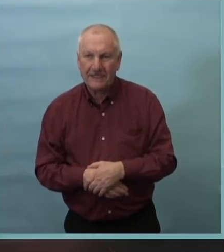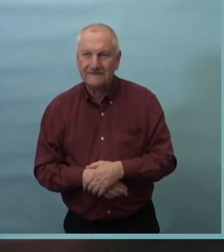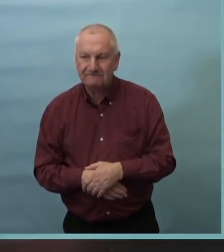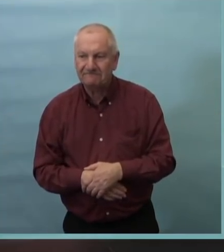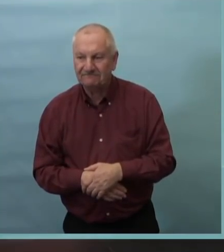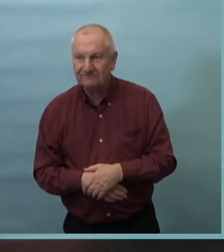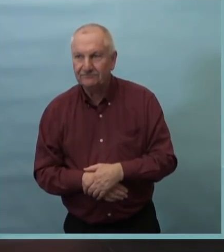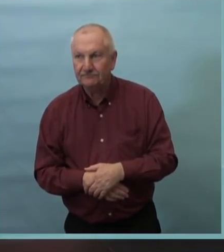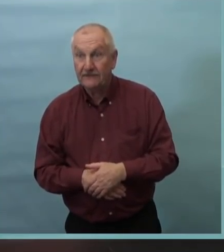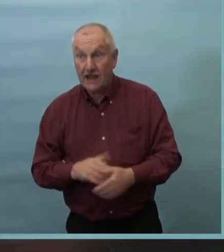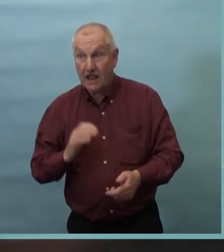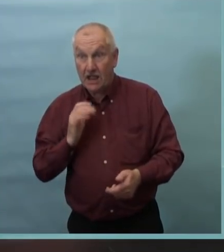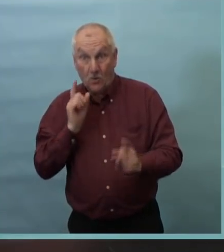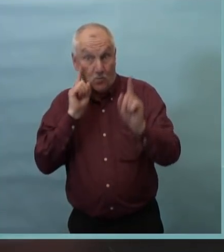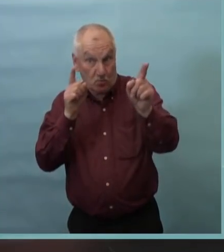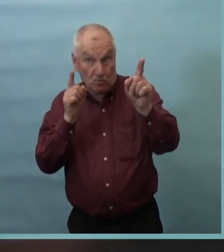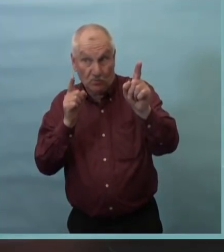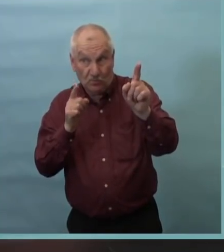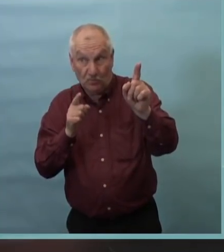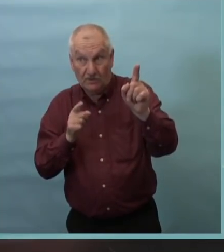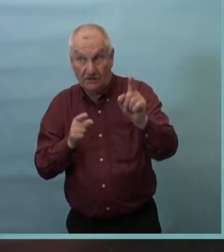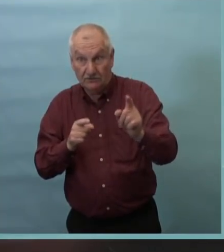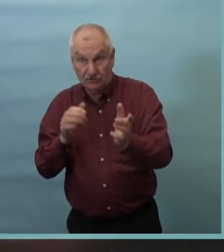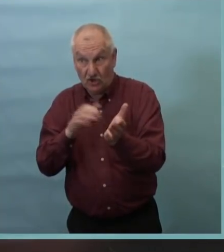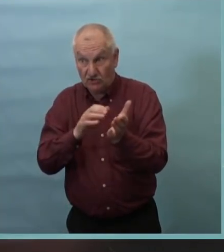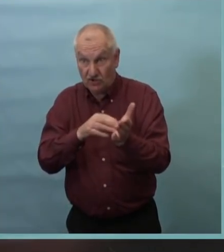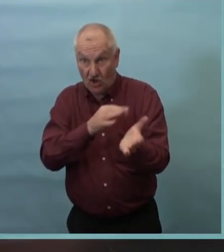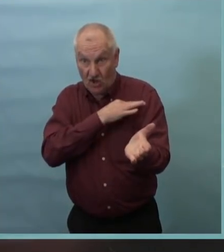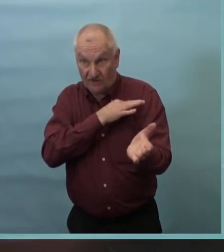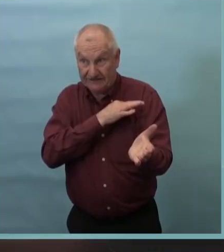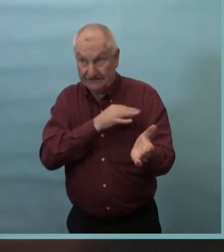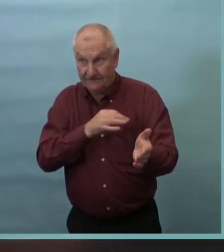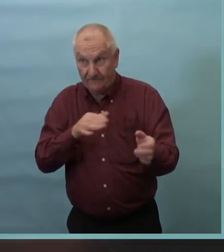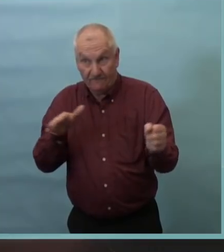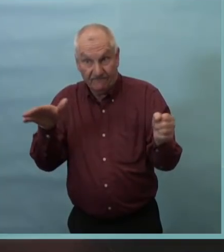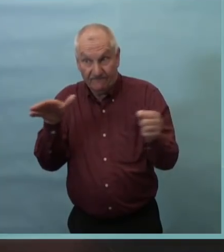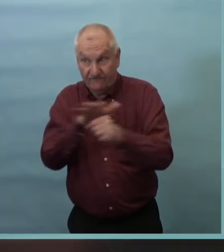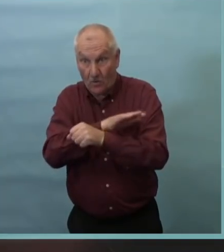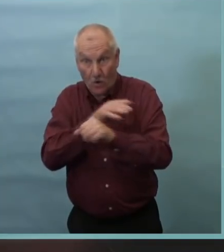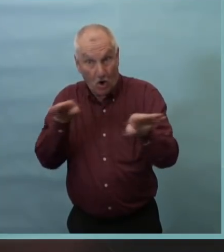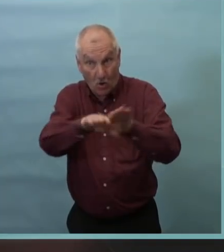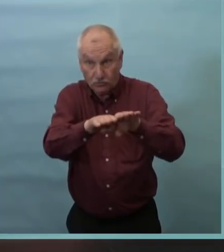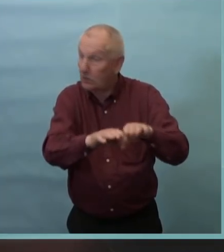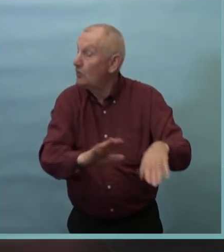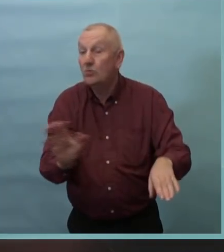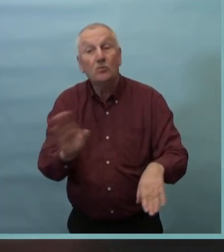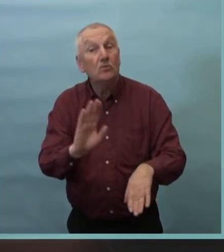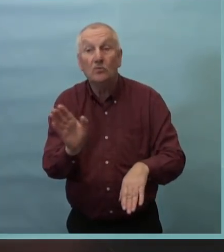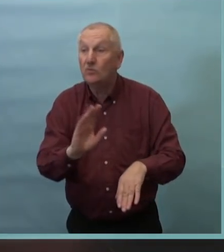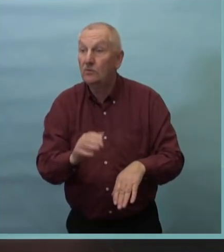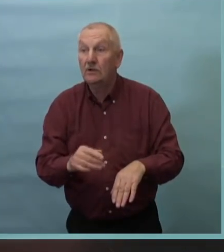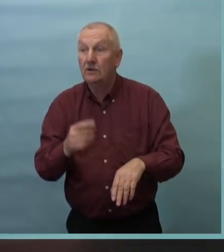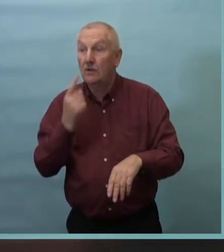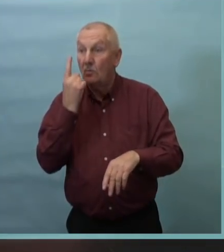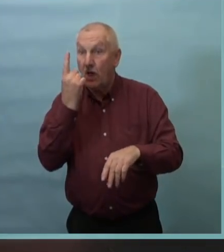to replace in person care Manitobans who need urgent or emergent attention are